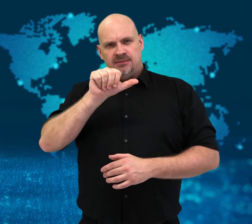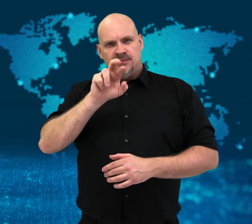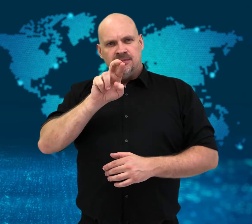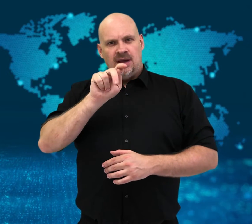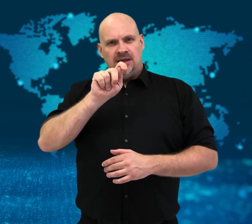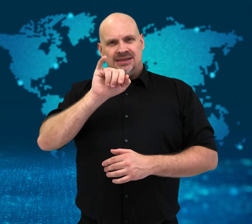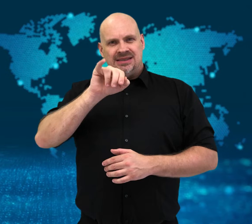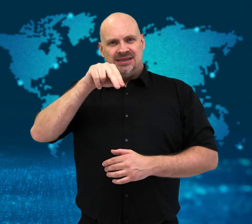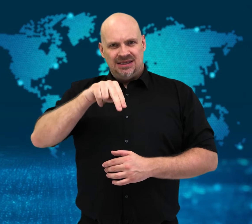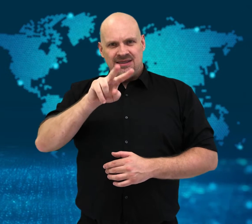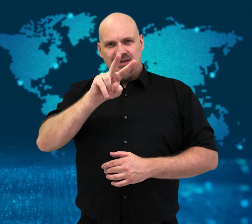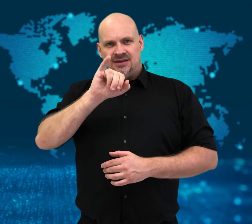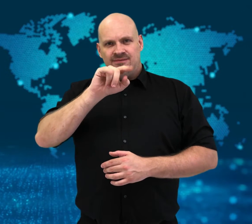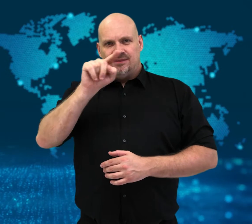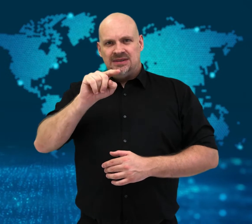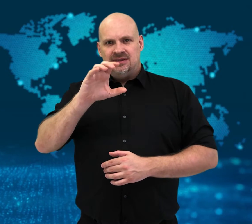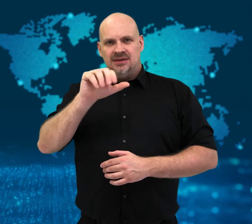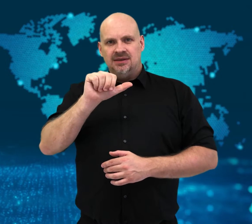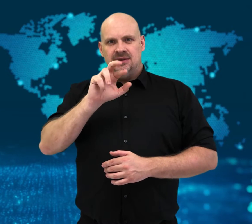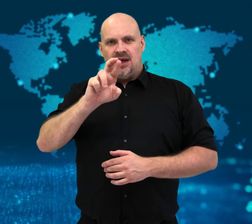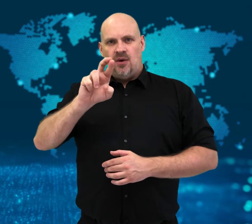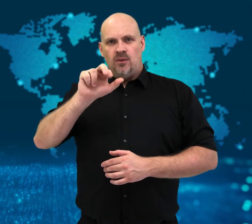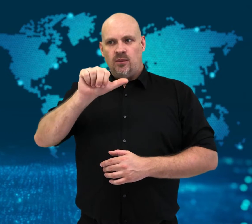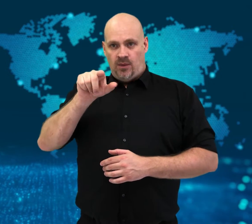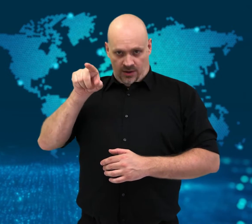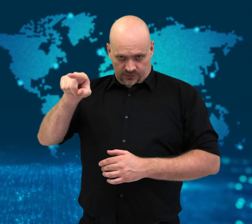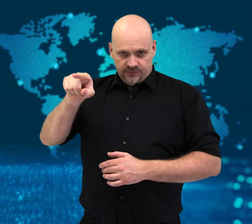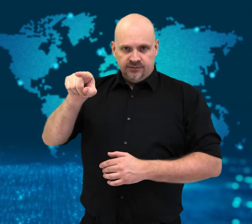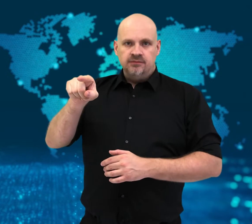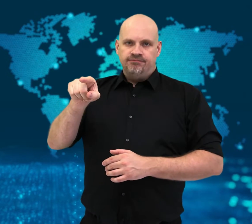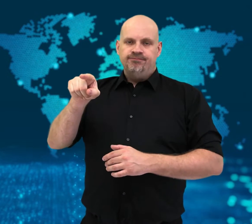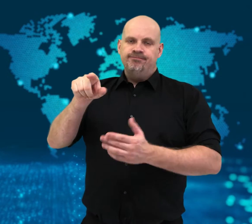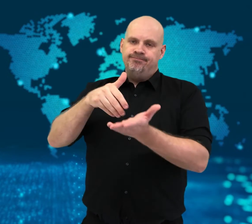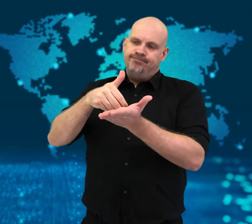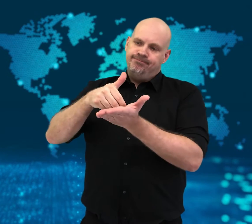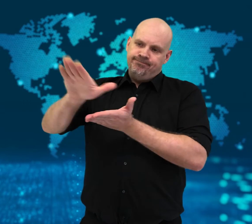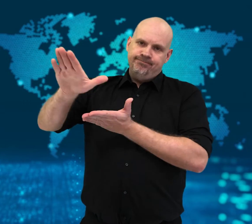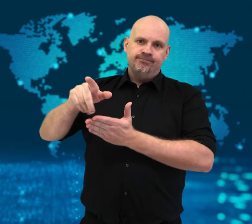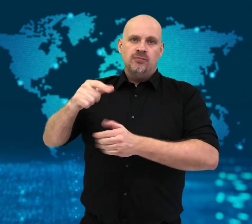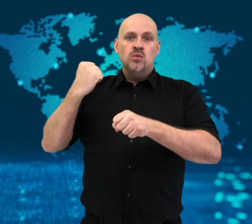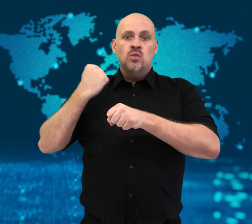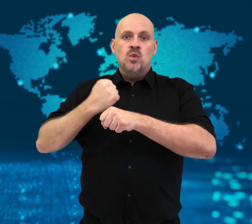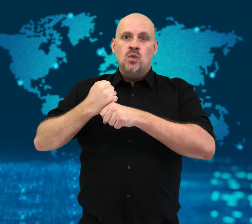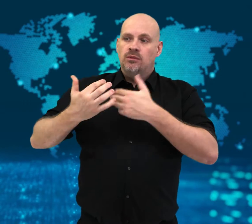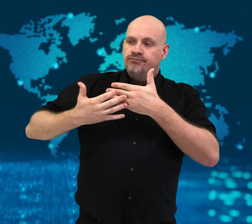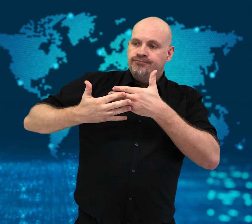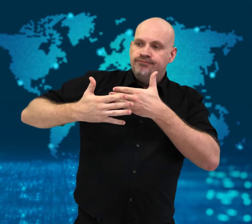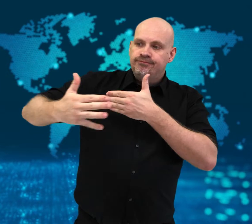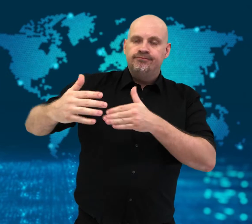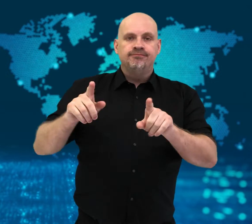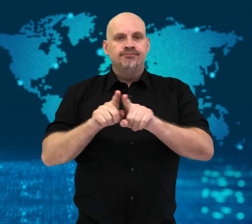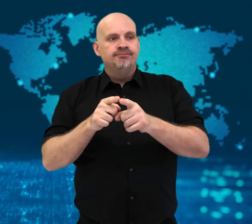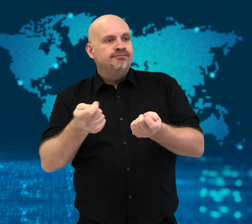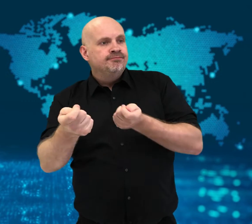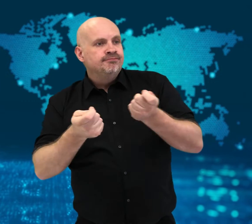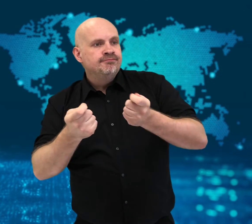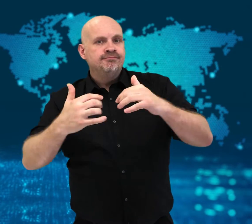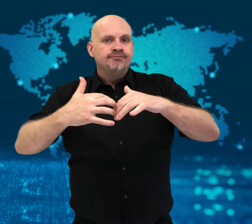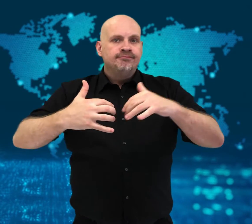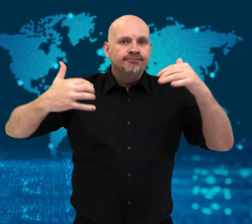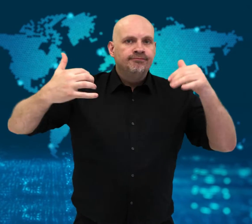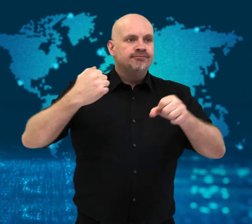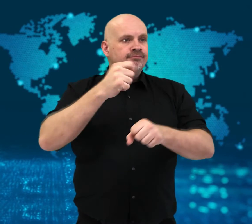The country’s former Health Minister and Foreign Minister were